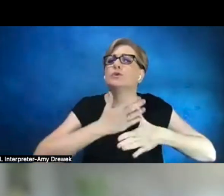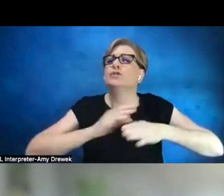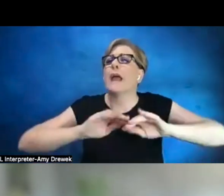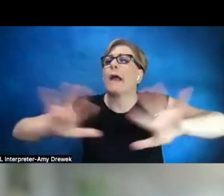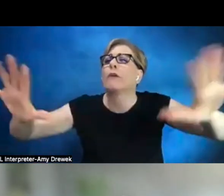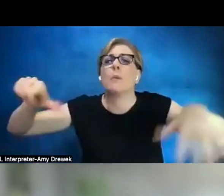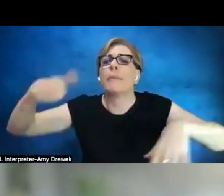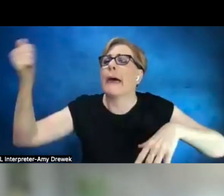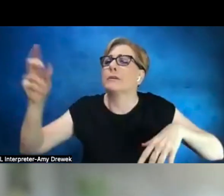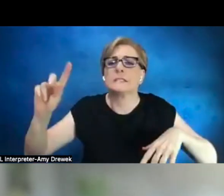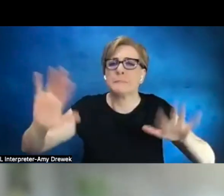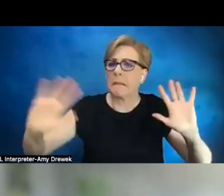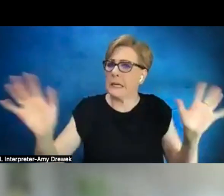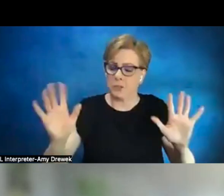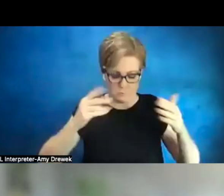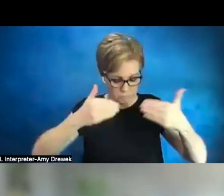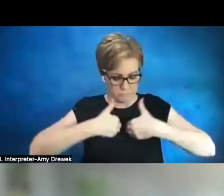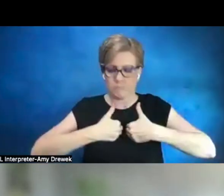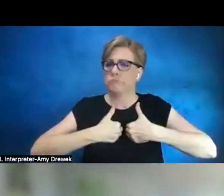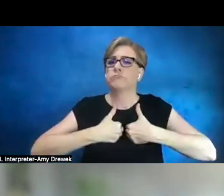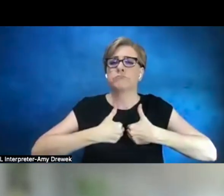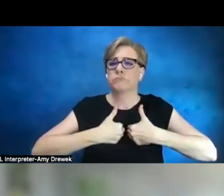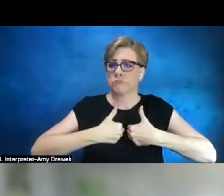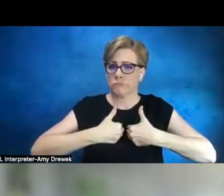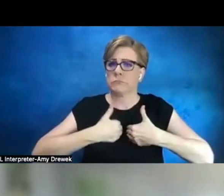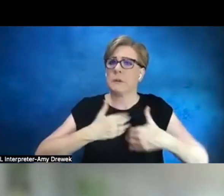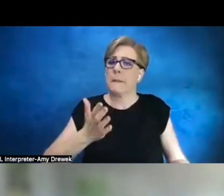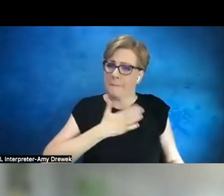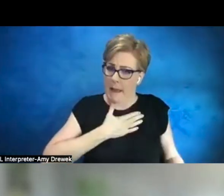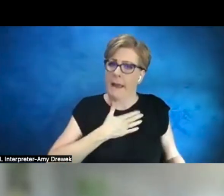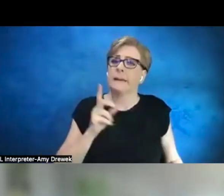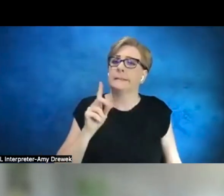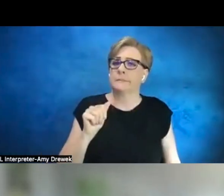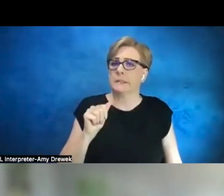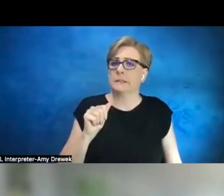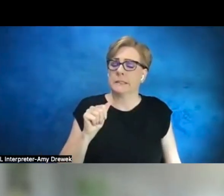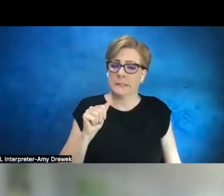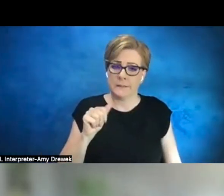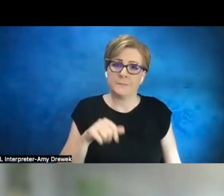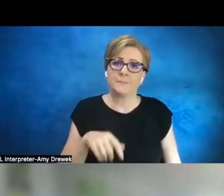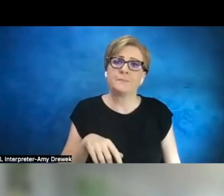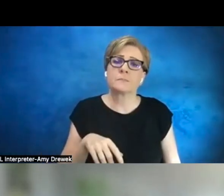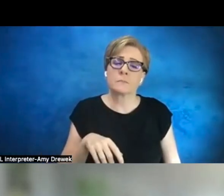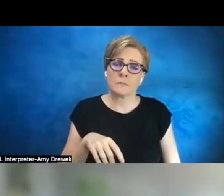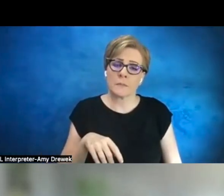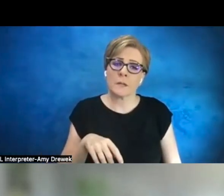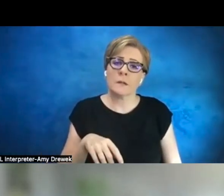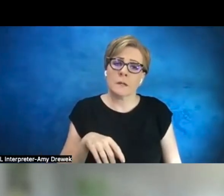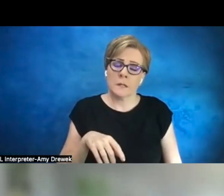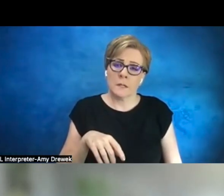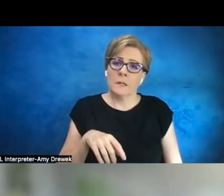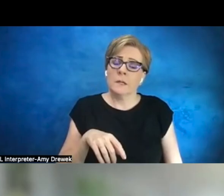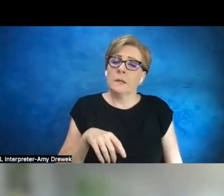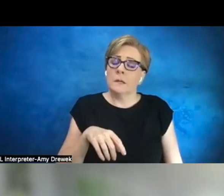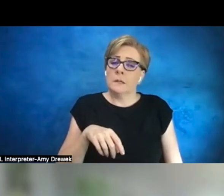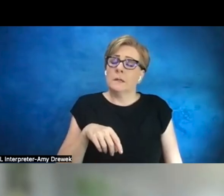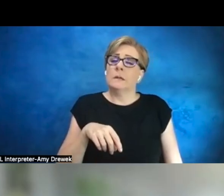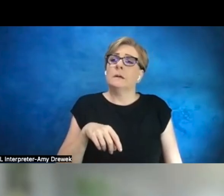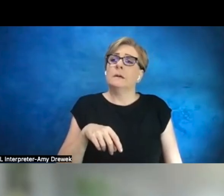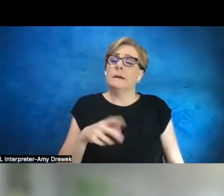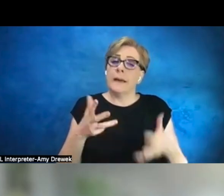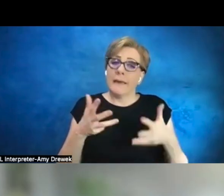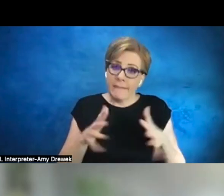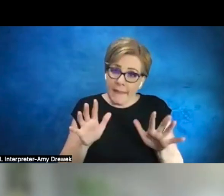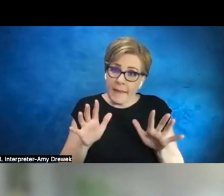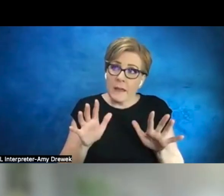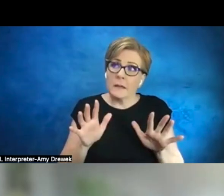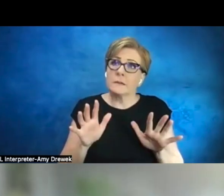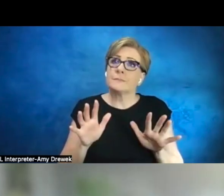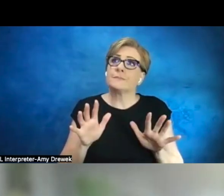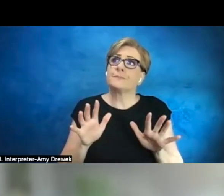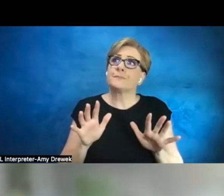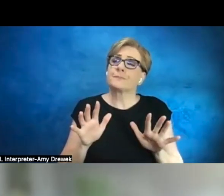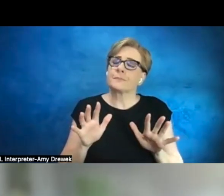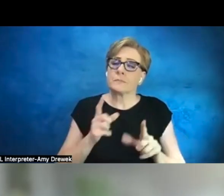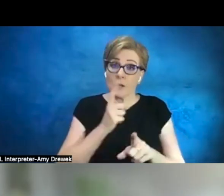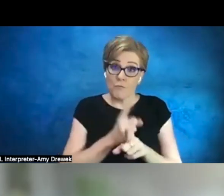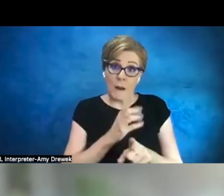I just wanted to focus on what my disability was. But then, like right before AAPD, I met a few